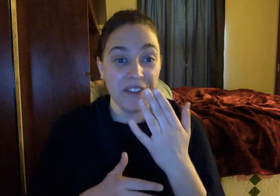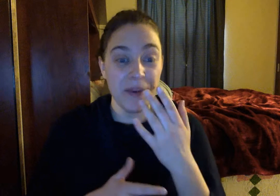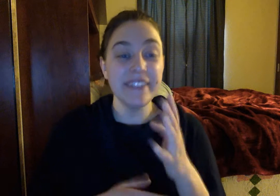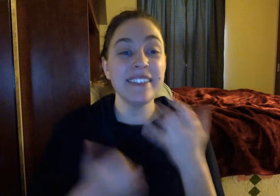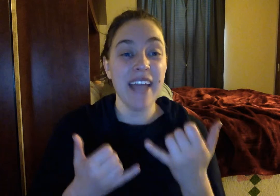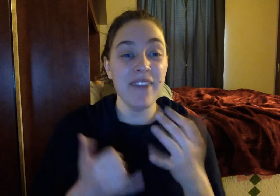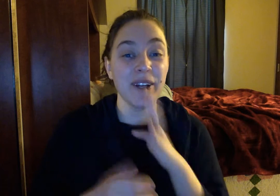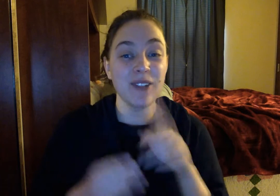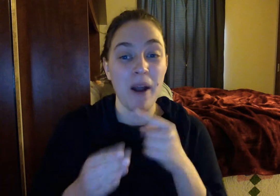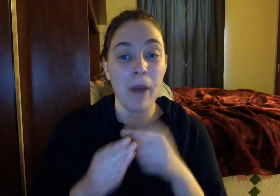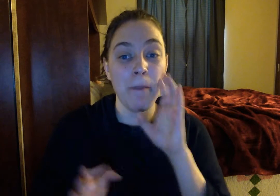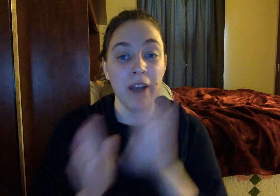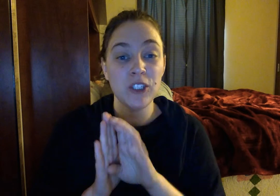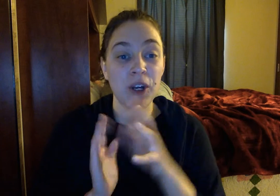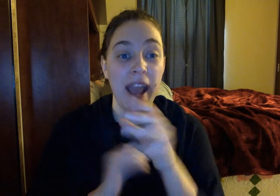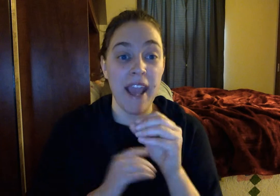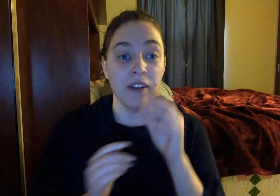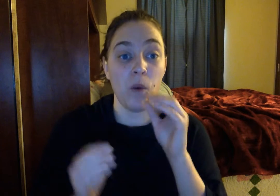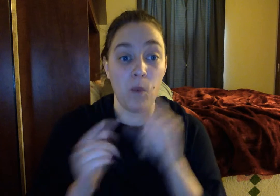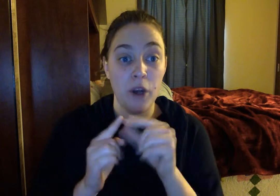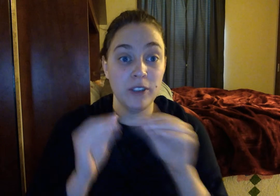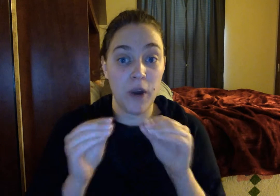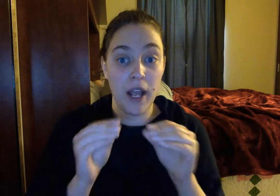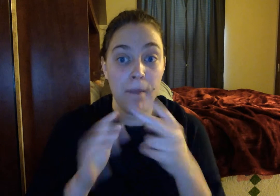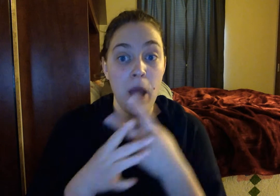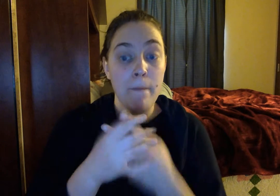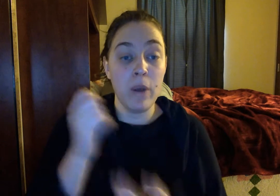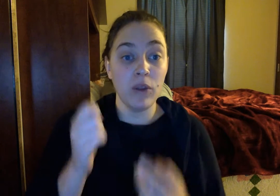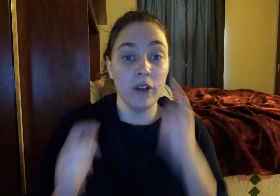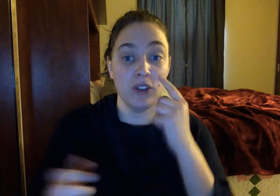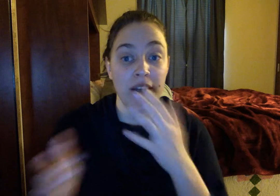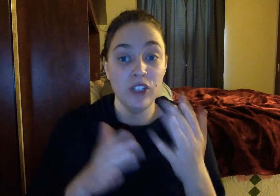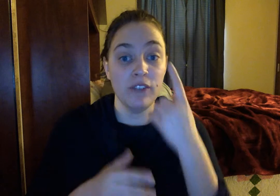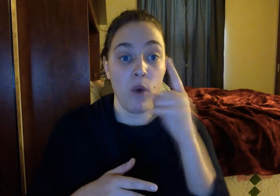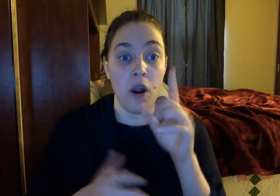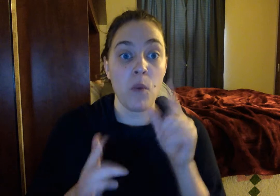Hi, everyone! We will be talking about Picture and Word Sorting. Both are strategies for Word Identification.